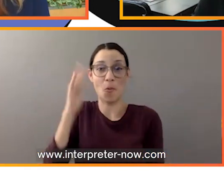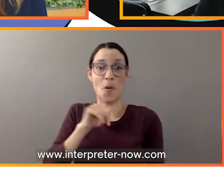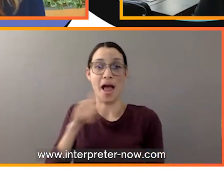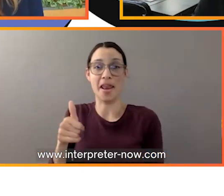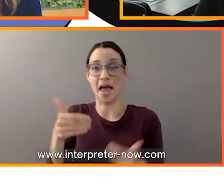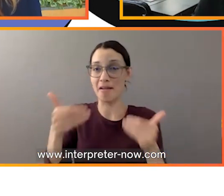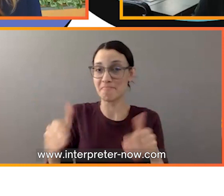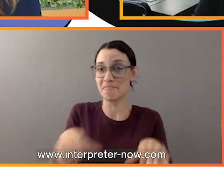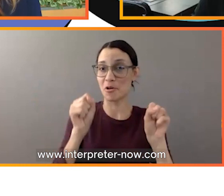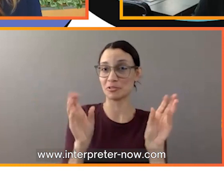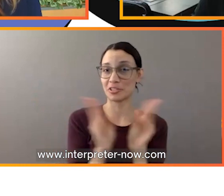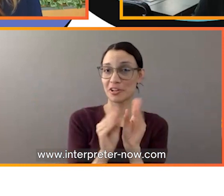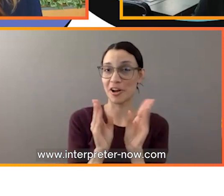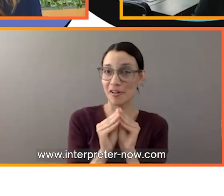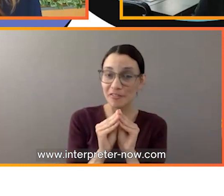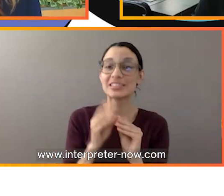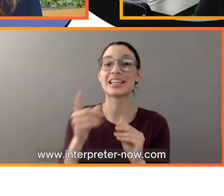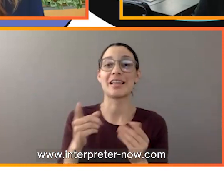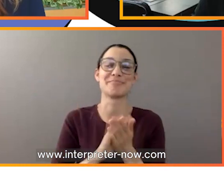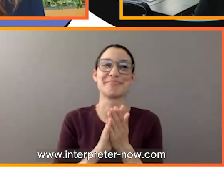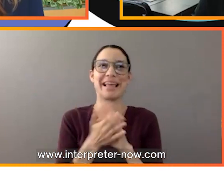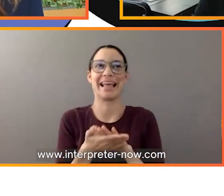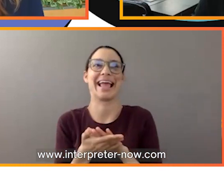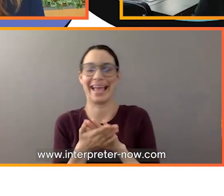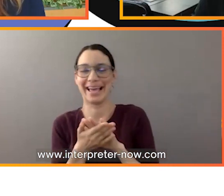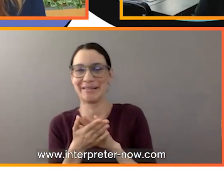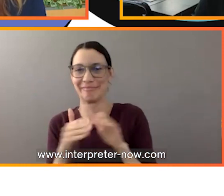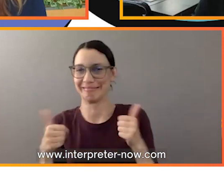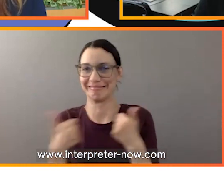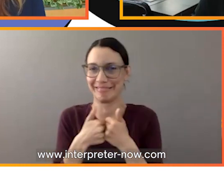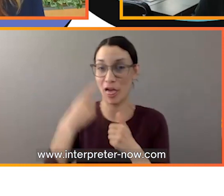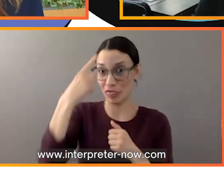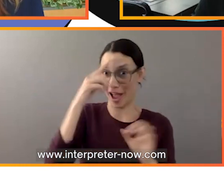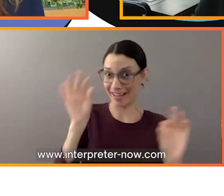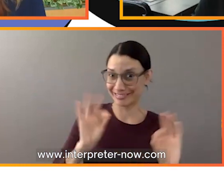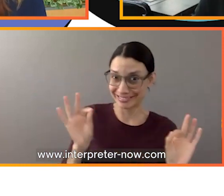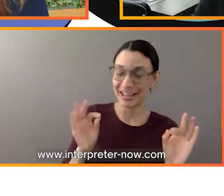It turned out to be a lot more difficult than we had originally thought it would be, to